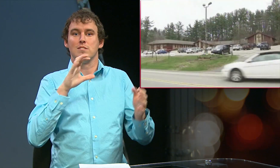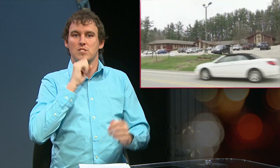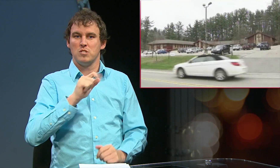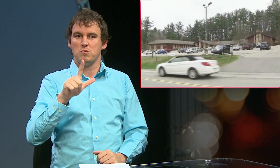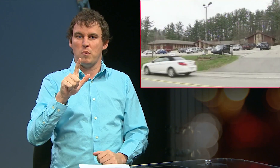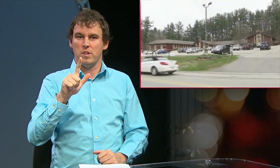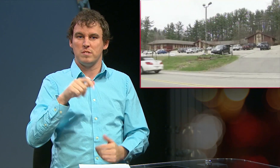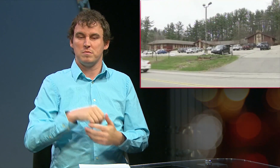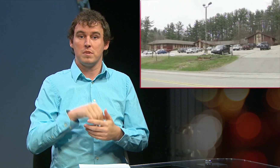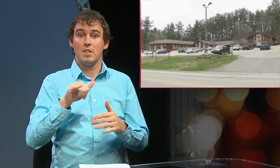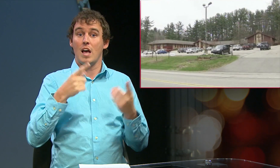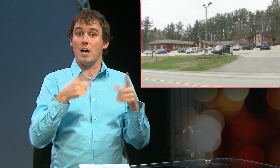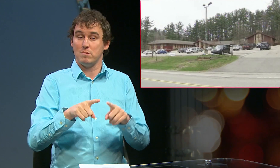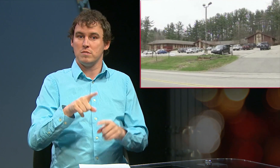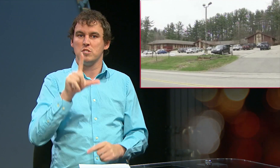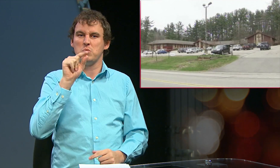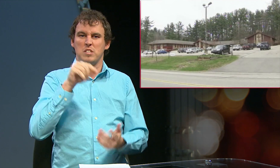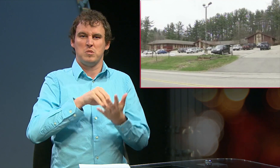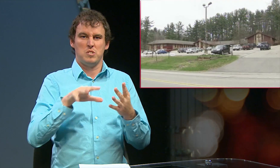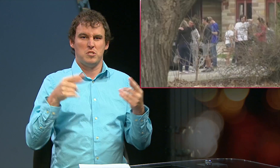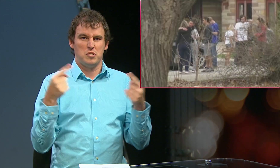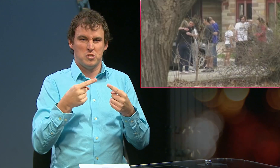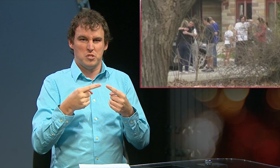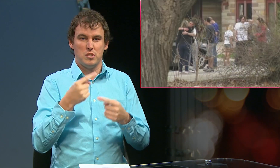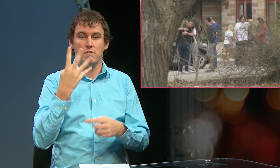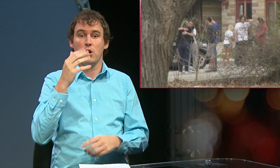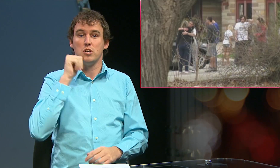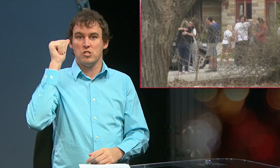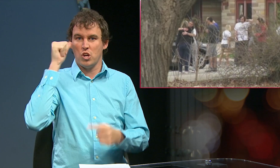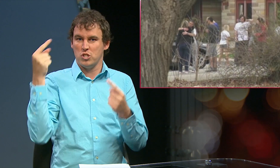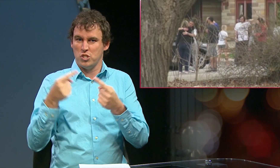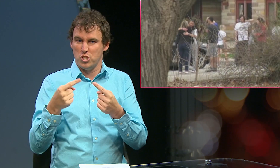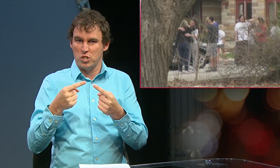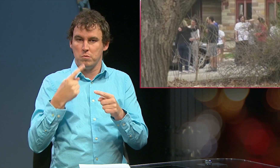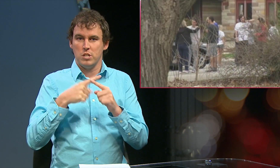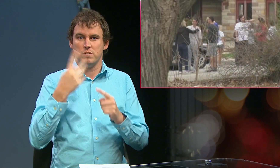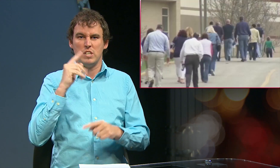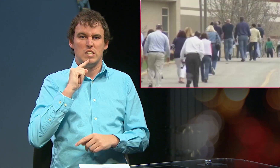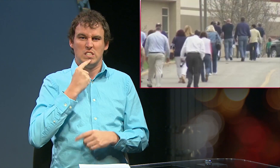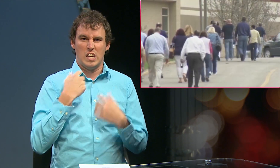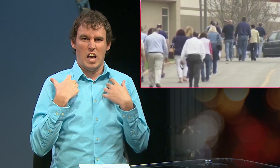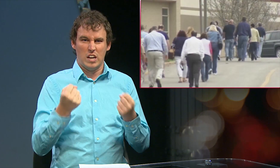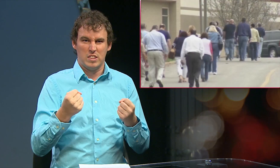WOUNDED DURING THE ATTACK AND FOUR REMAIN IN CRITICAL CONDITION. THE SCHOOL RE-OPENED